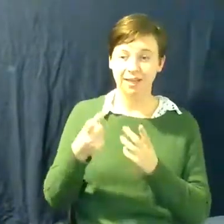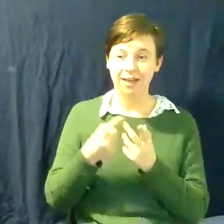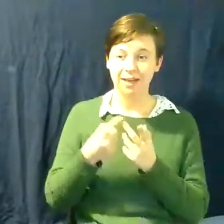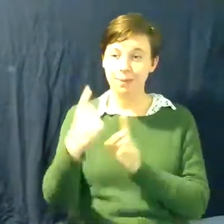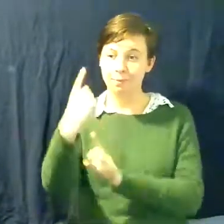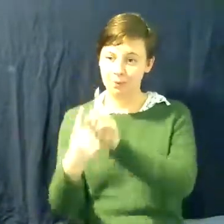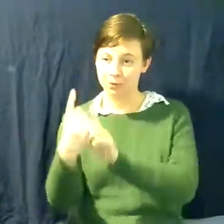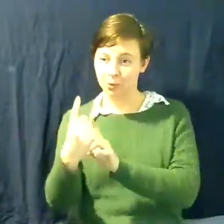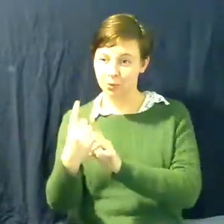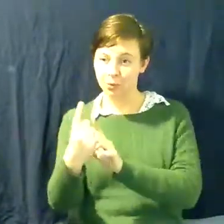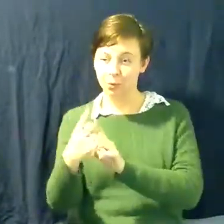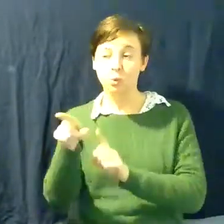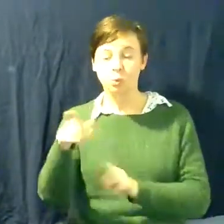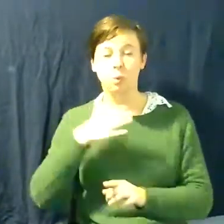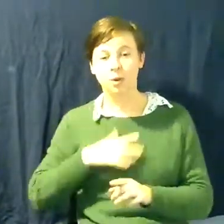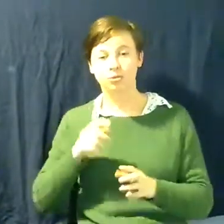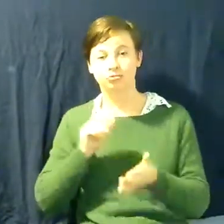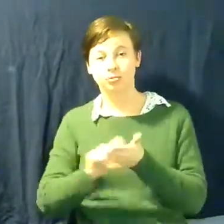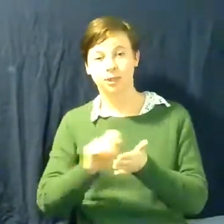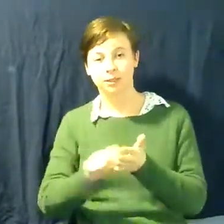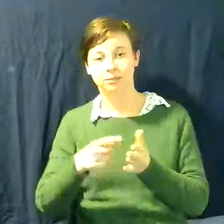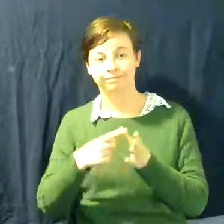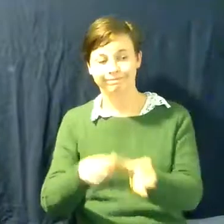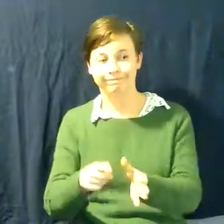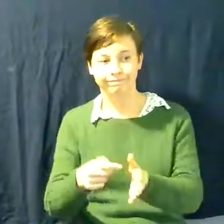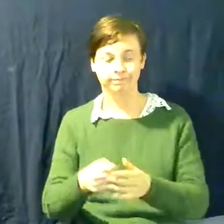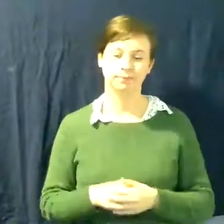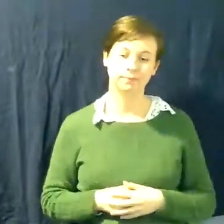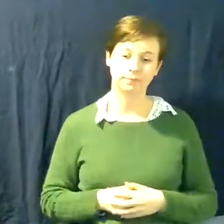fine to do it by writing, and the key will be to find a mentor